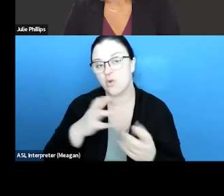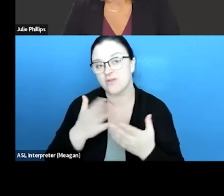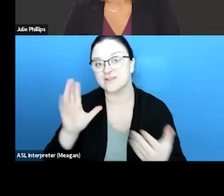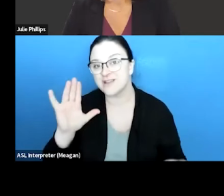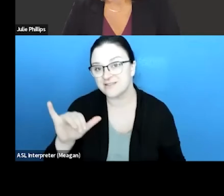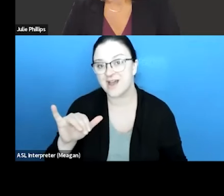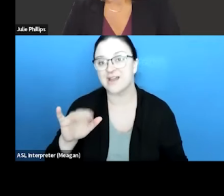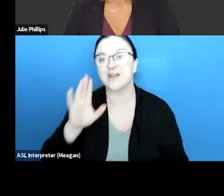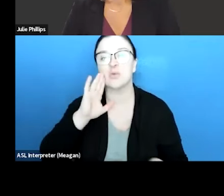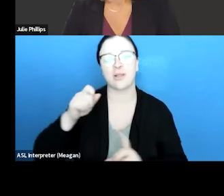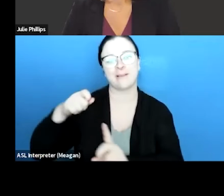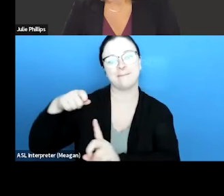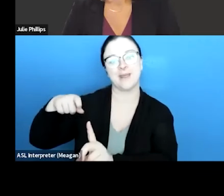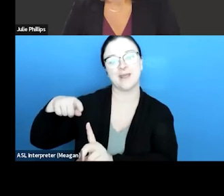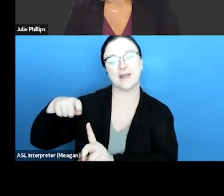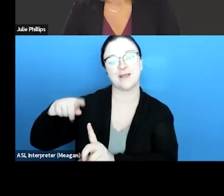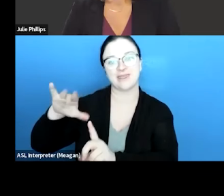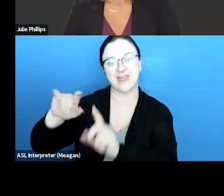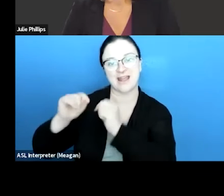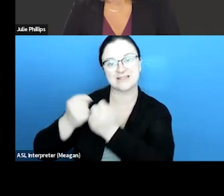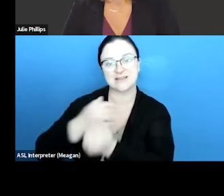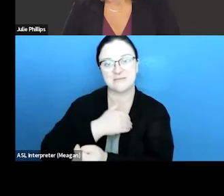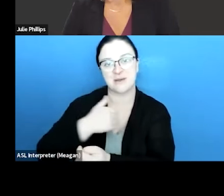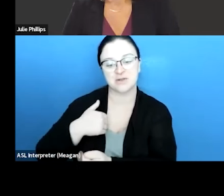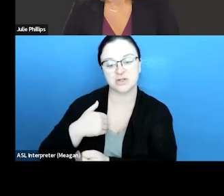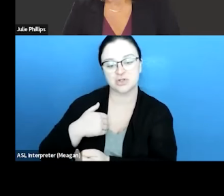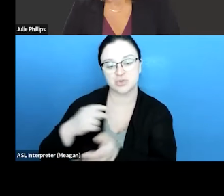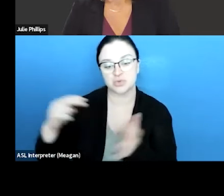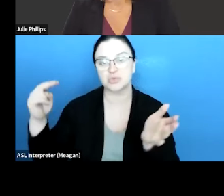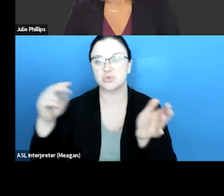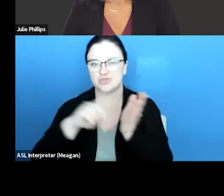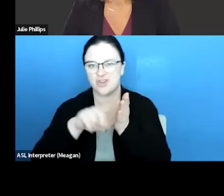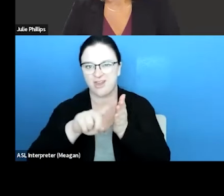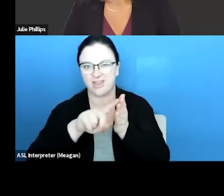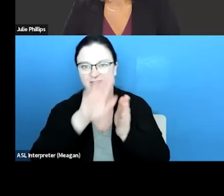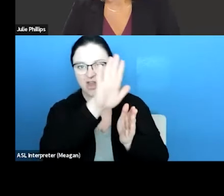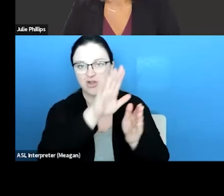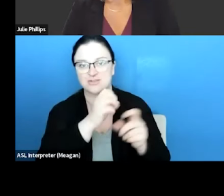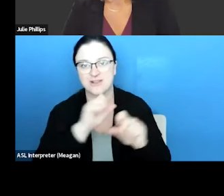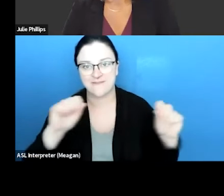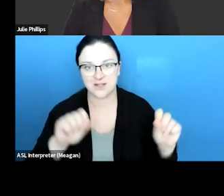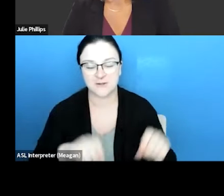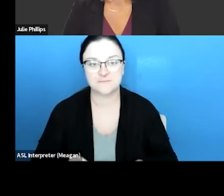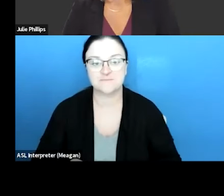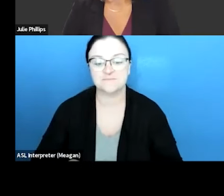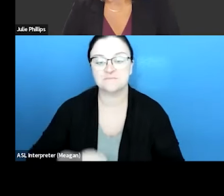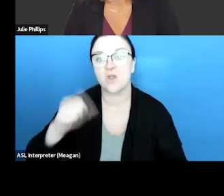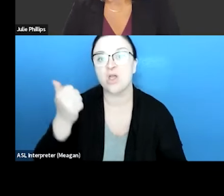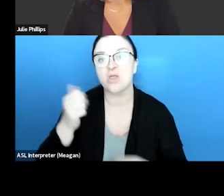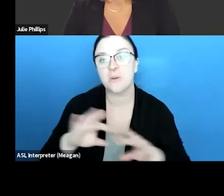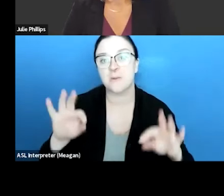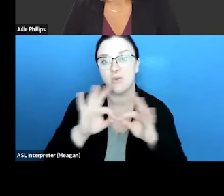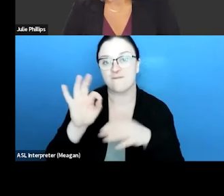it will ping the team members to check on their safety. Another important feature of the mobile app